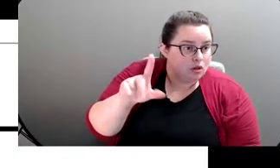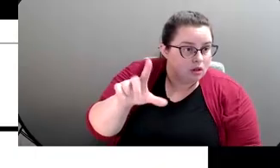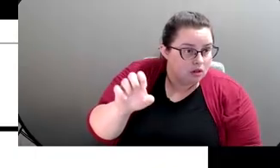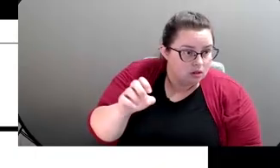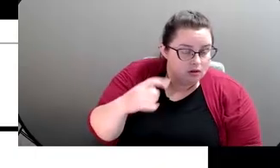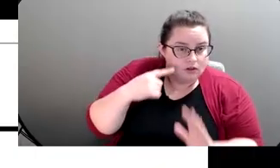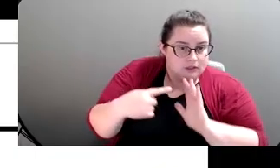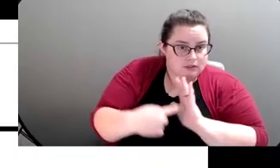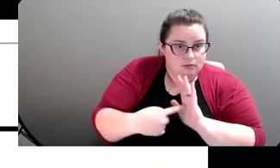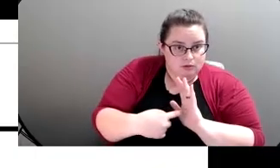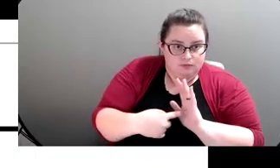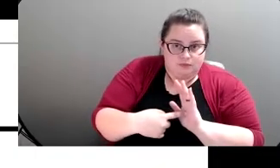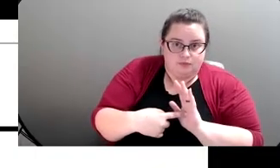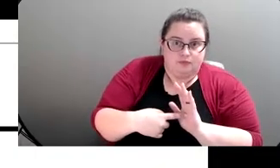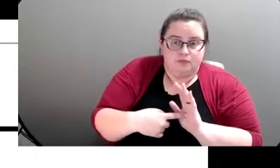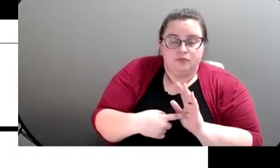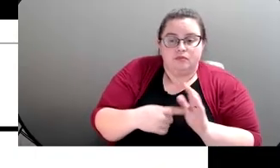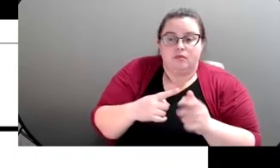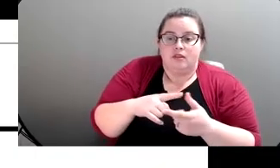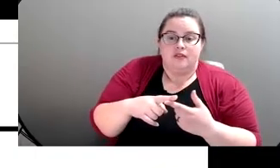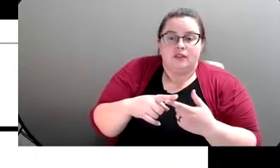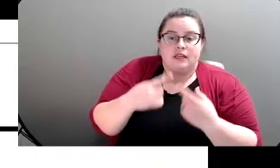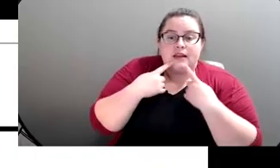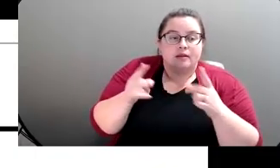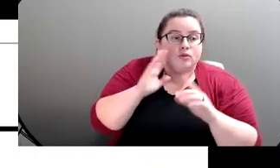and the announcement is going to explain, do a little walk through